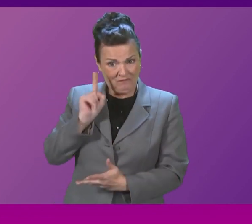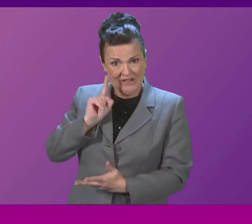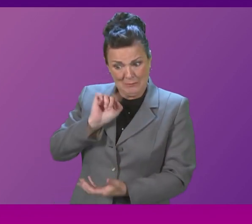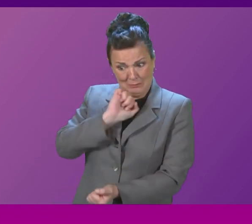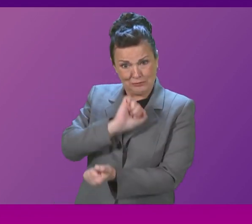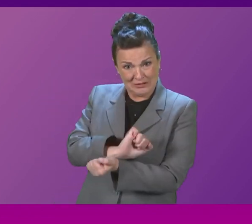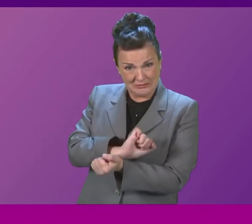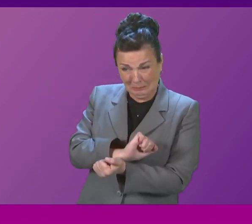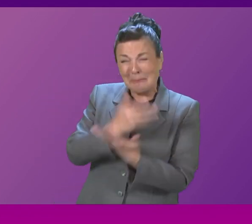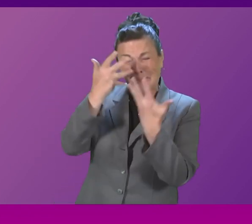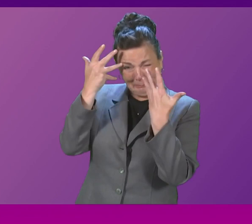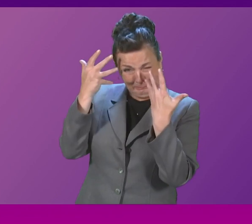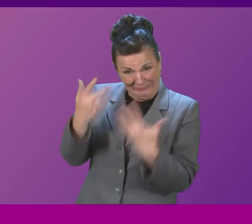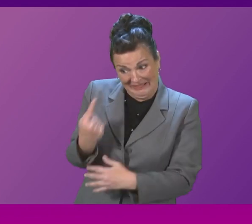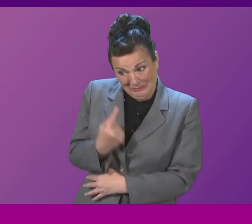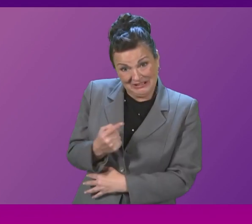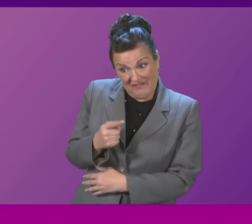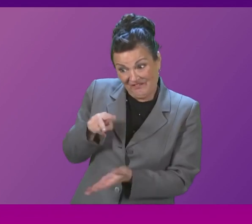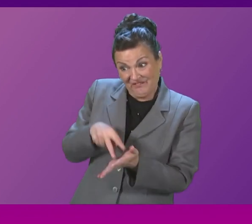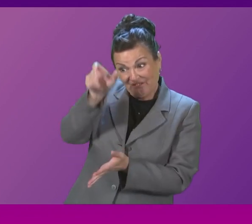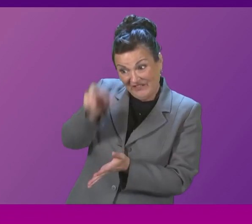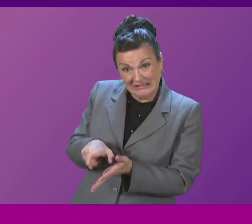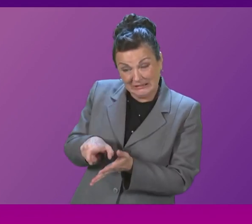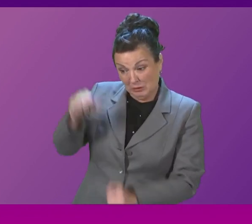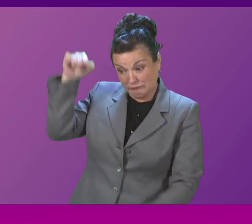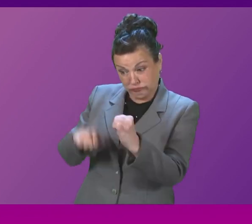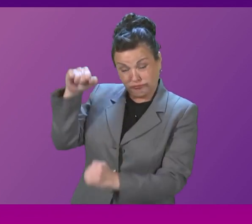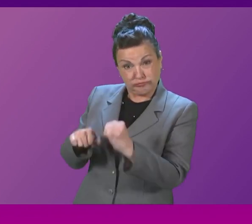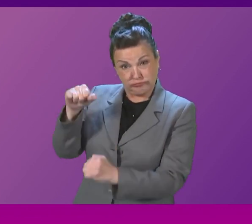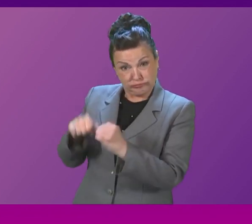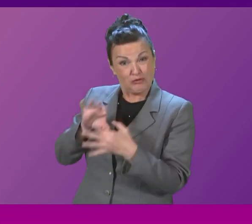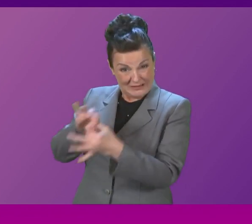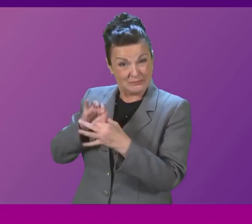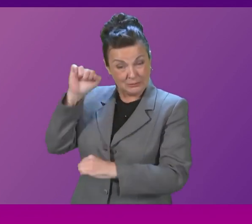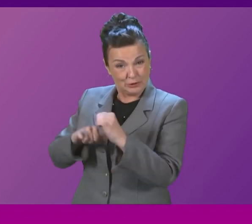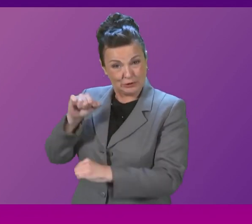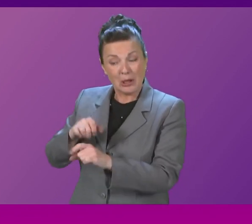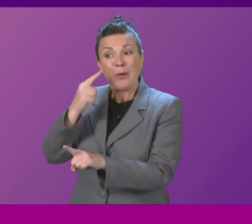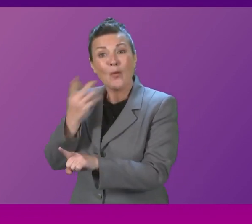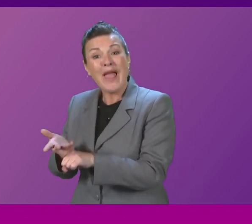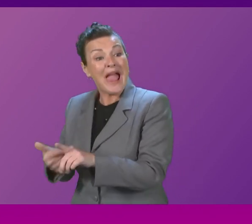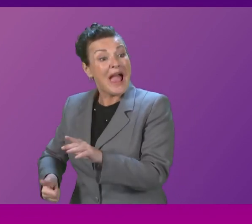who have a history of being a victim of domestic abuse, while they are in prison and, importantly, when they are released from prison?